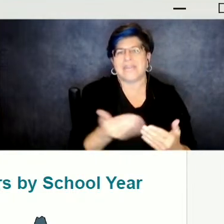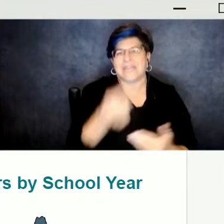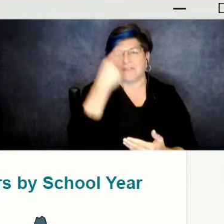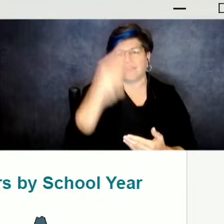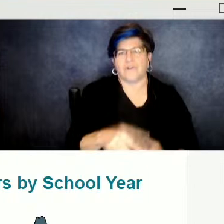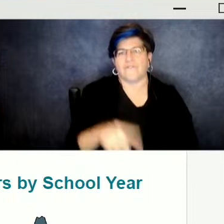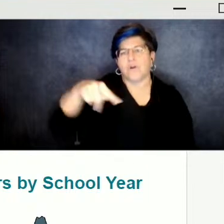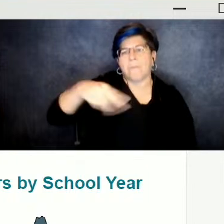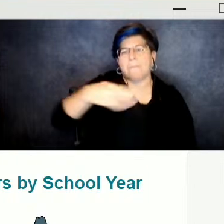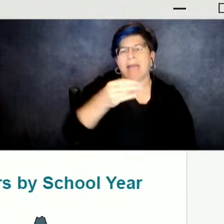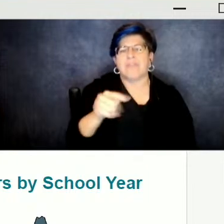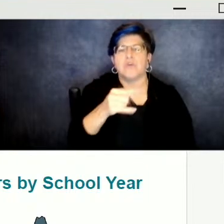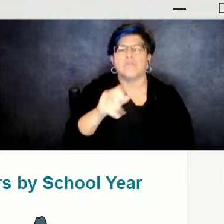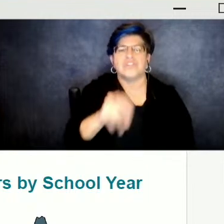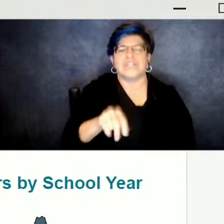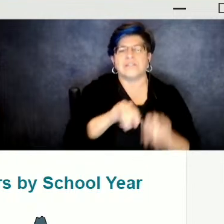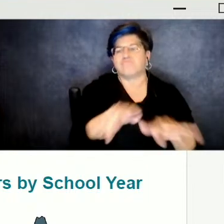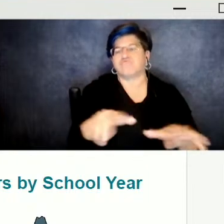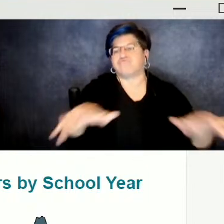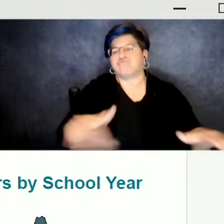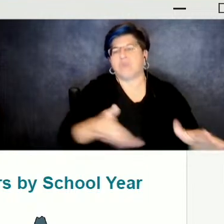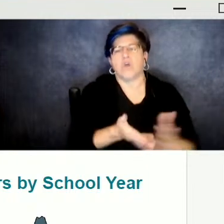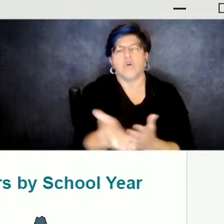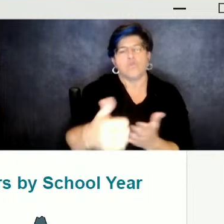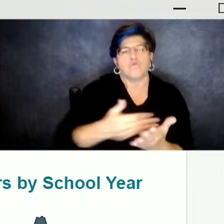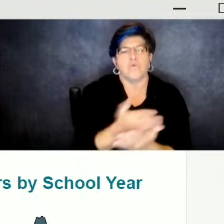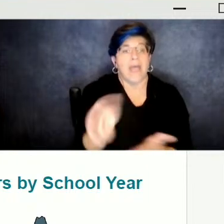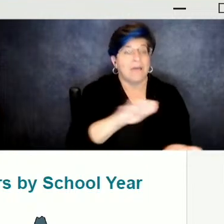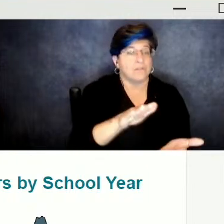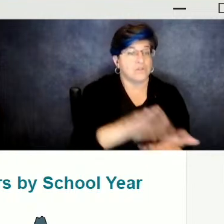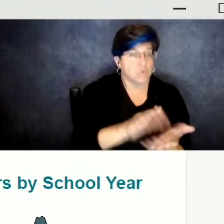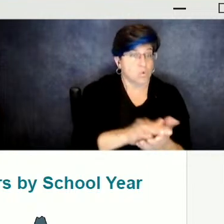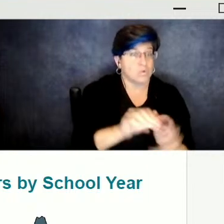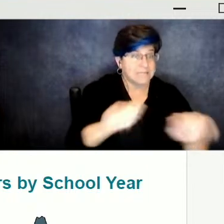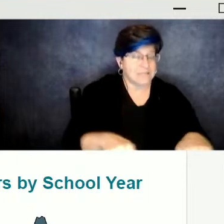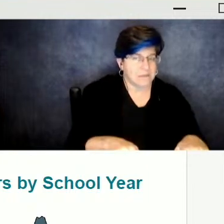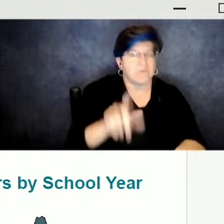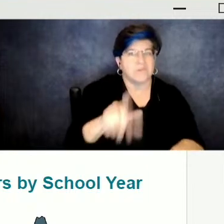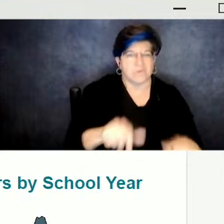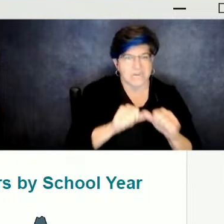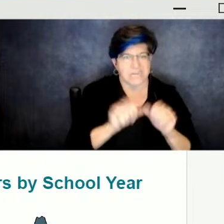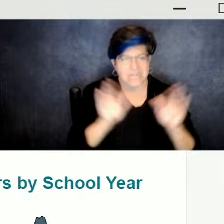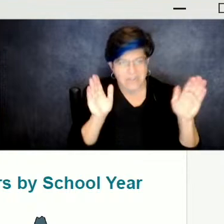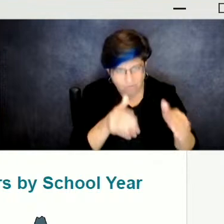WHO ARE NOT VACCINATED AND IT WILL MAKE IT VERY EASY FOR PATHOGENS TO MAKE THEIR WAY